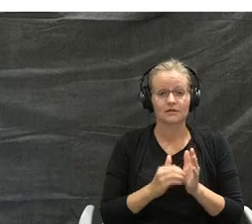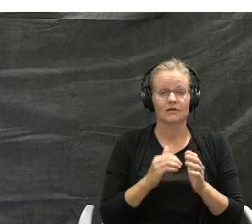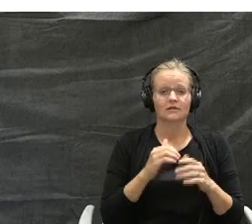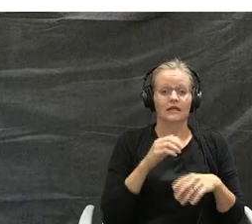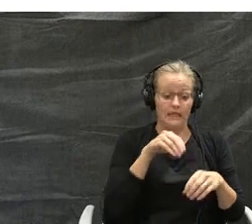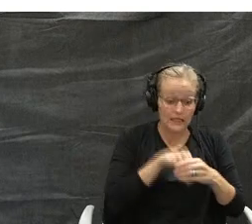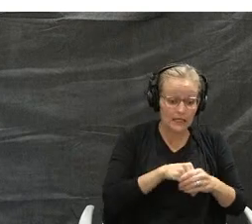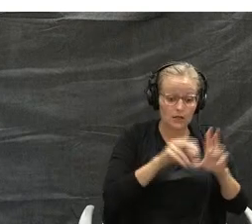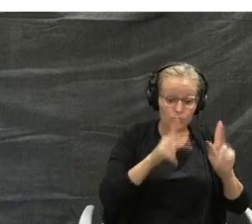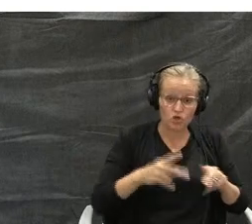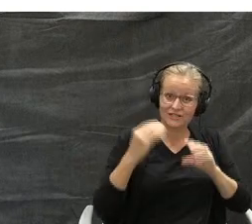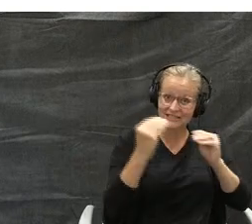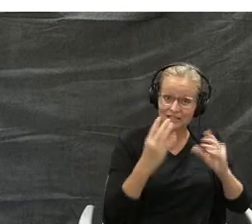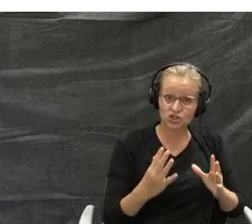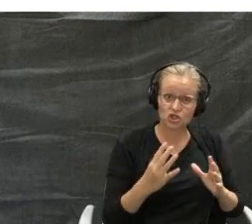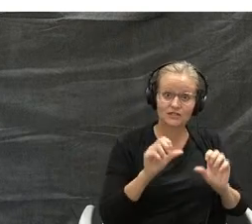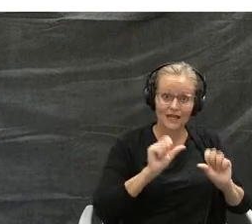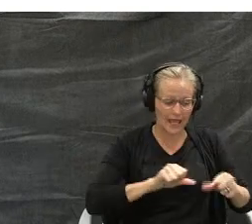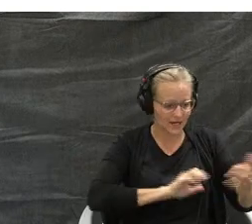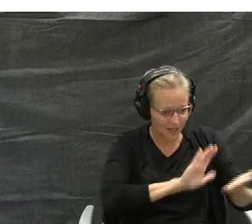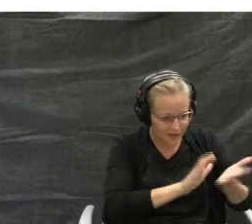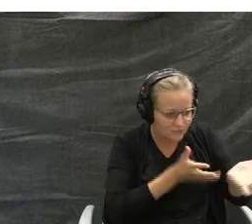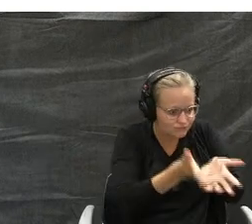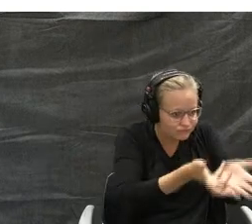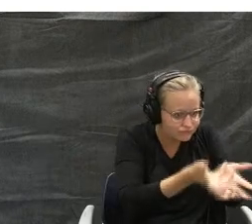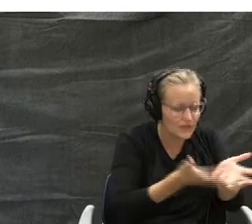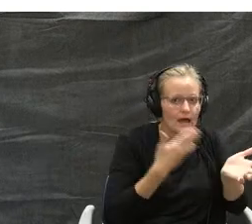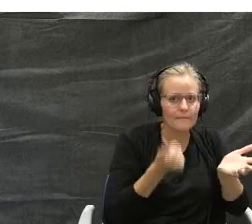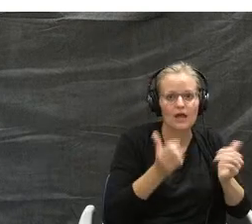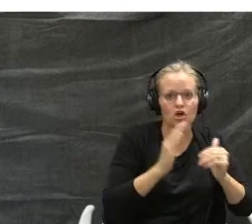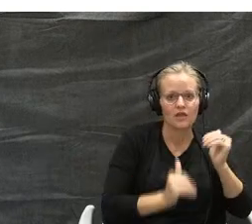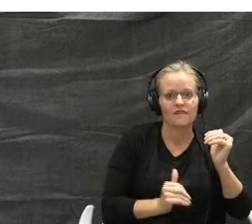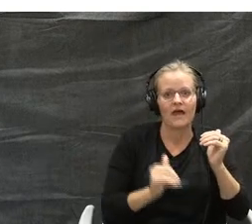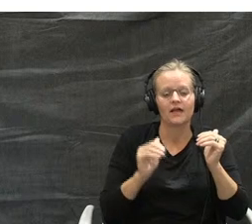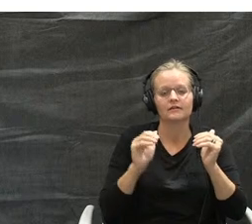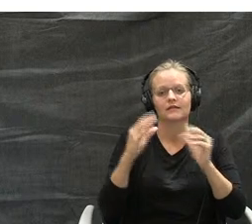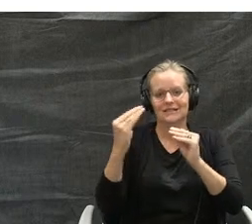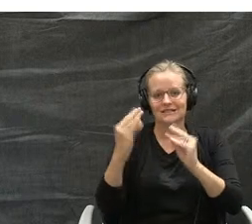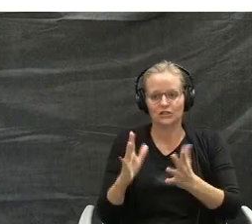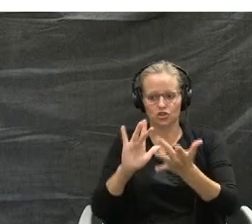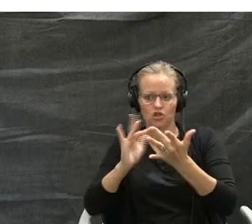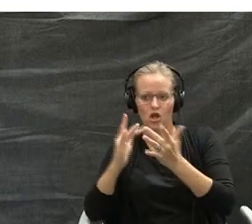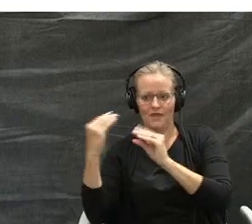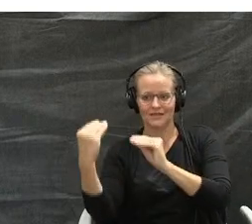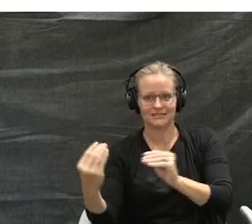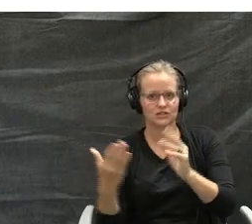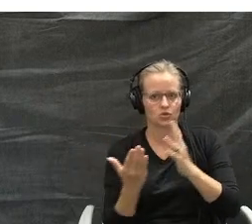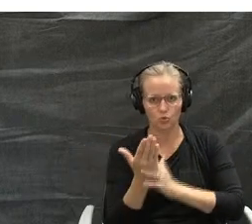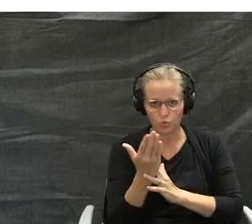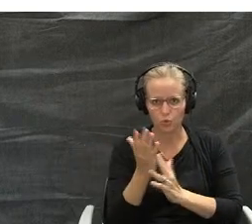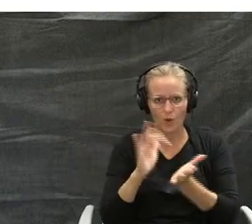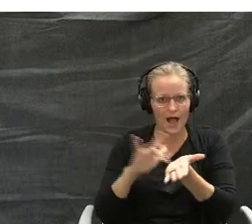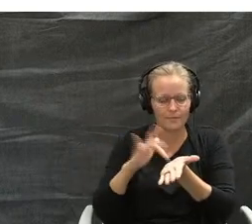Doctors to recommend not more than one hour of screen time for kids these ages and with iPad education it's not good for